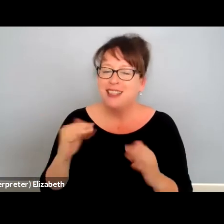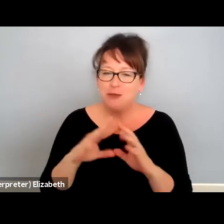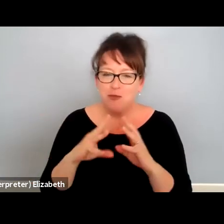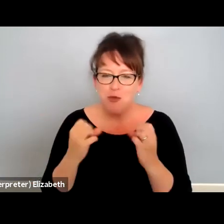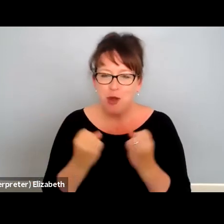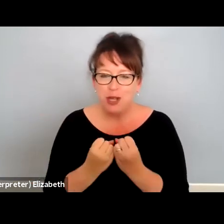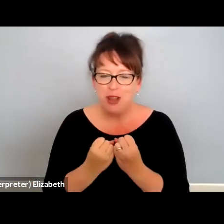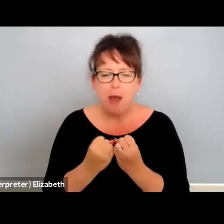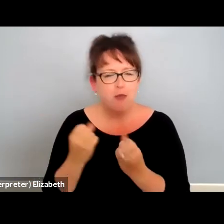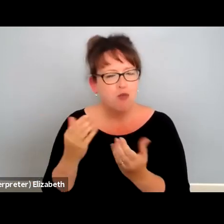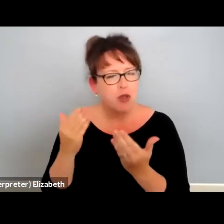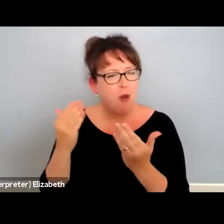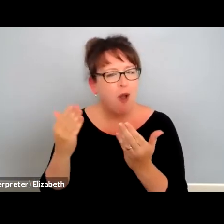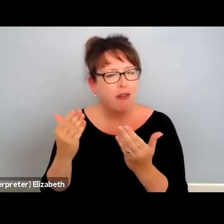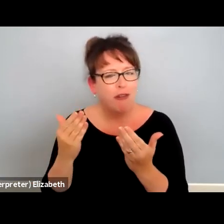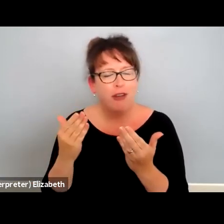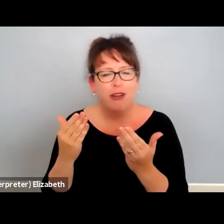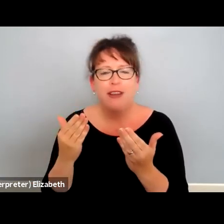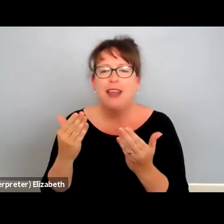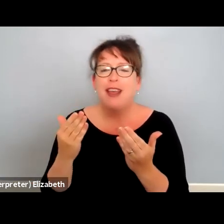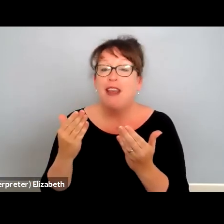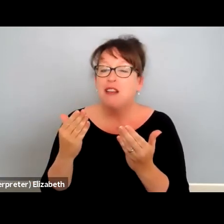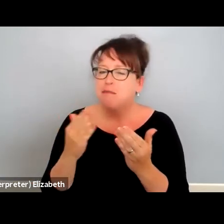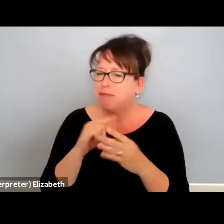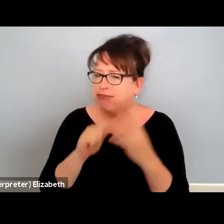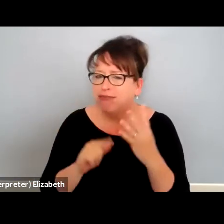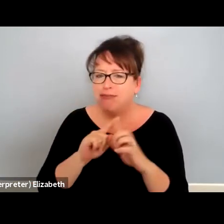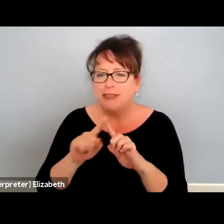And we can be reached @communityatplaywrightsrealm.org.